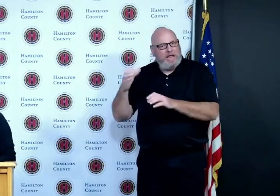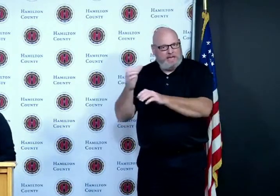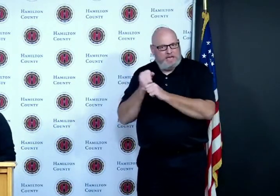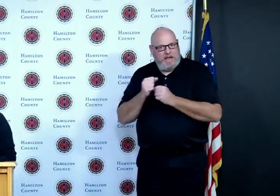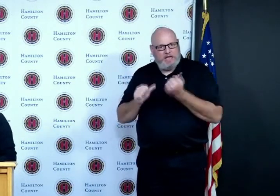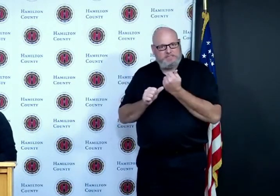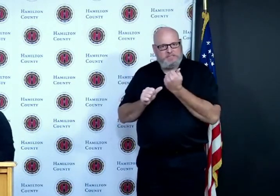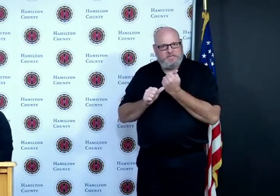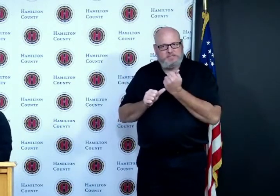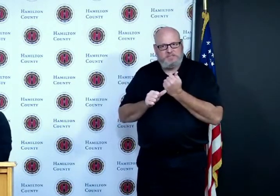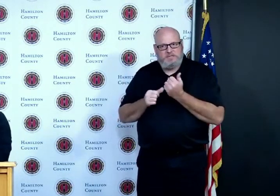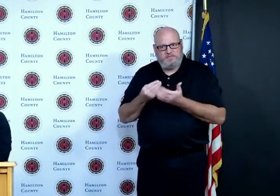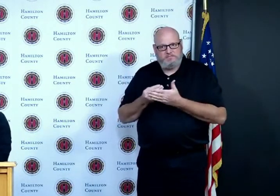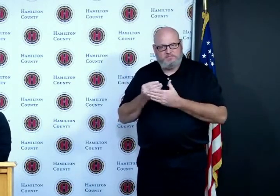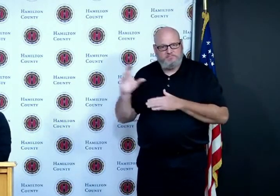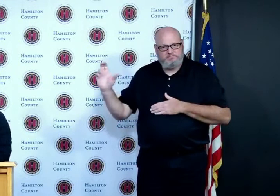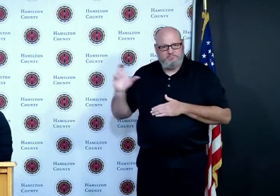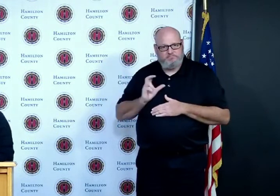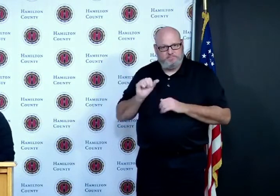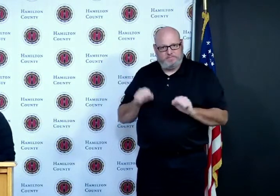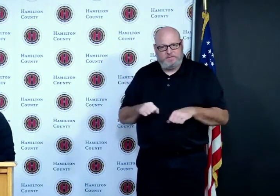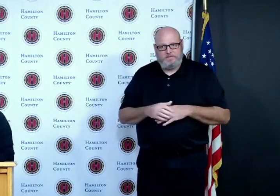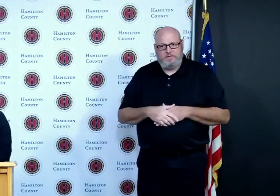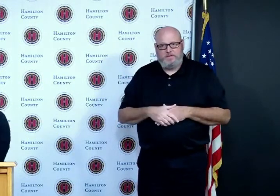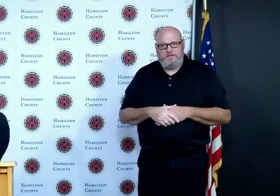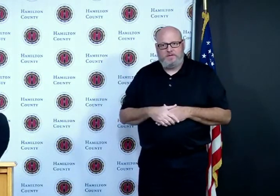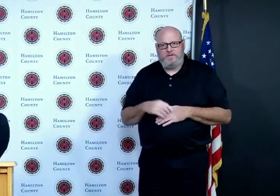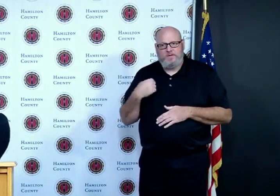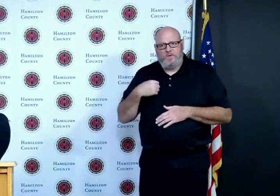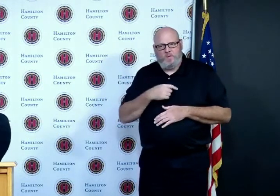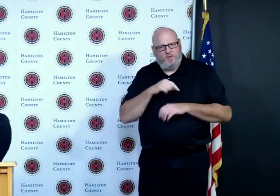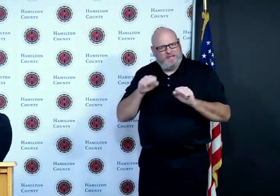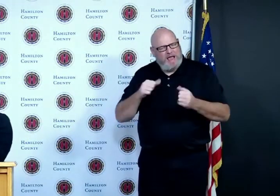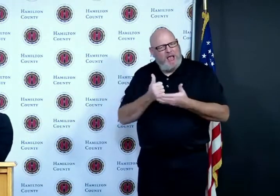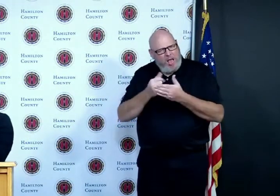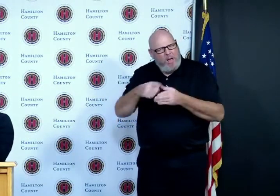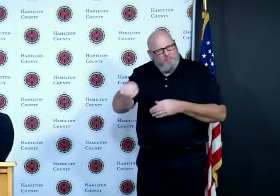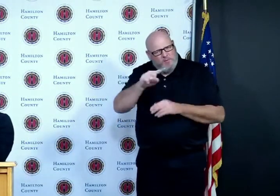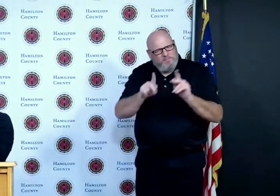where they are for this type of help so these are some of the things that we have going right now